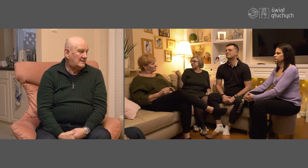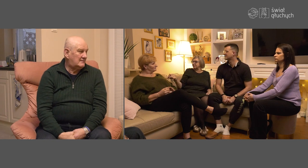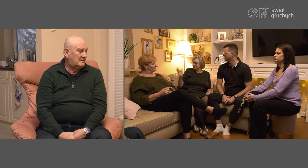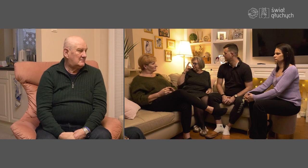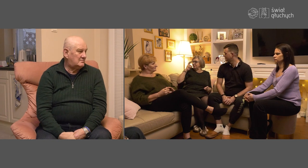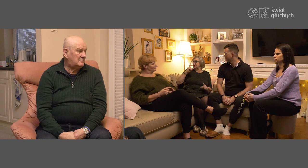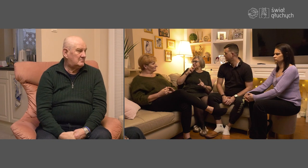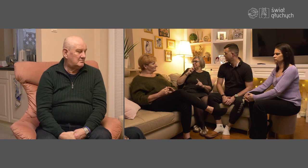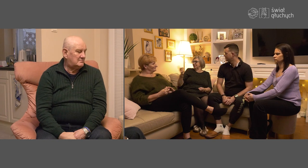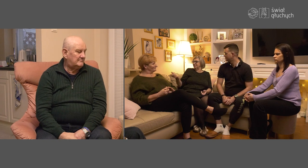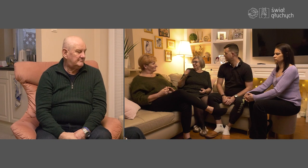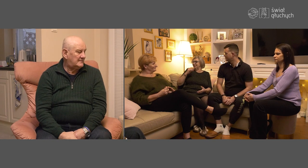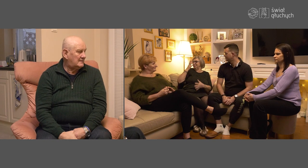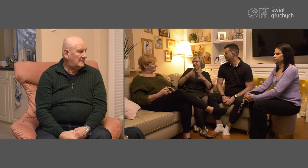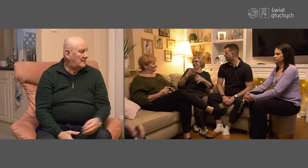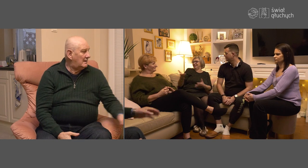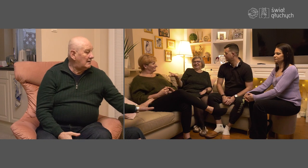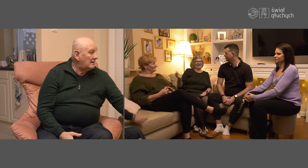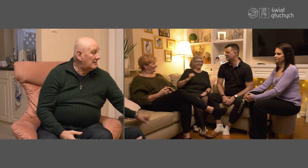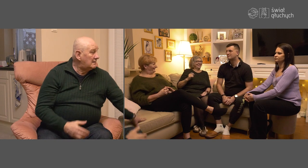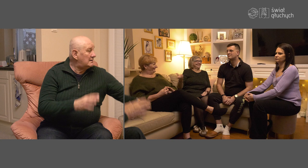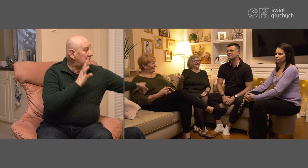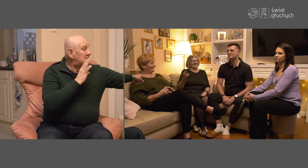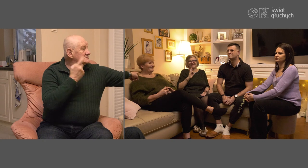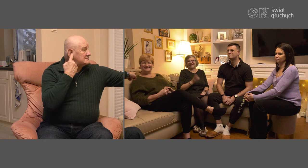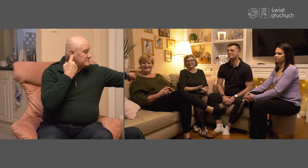What's different is you, you know how to signing, we can talk.